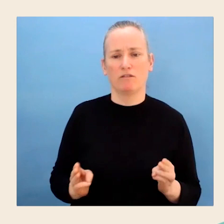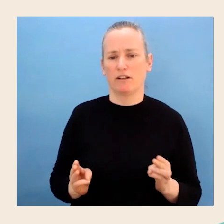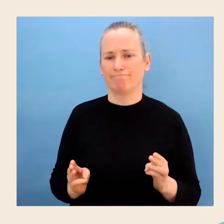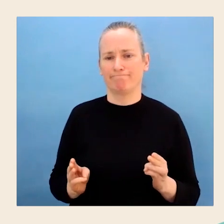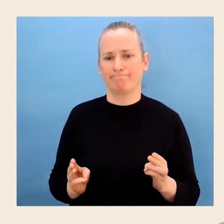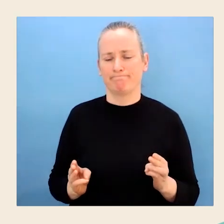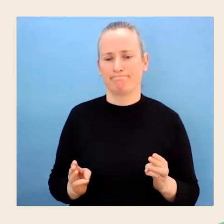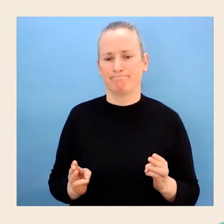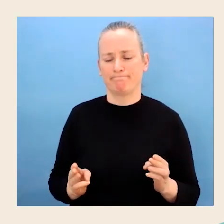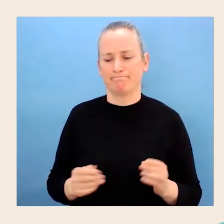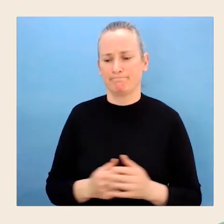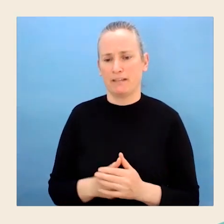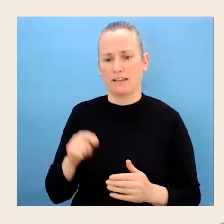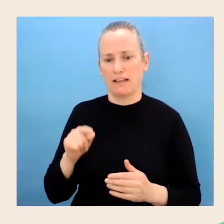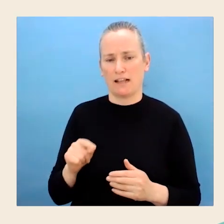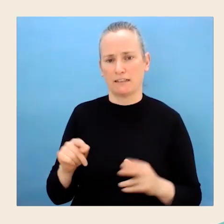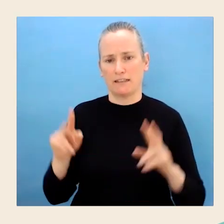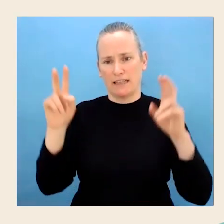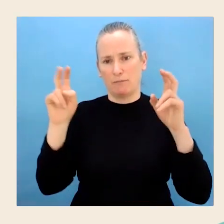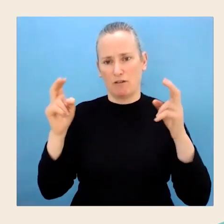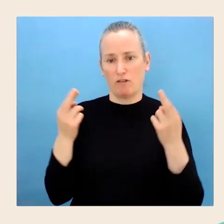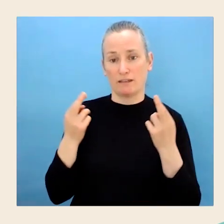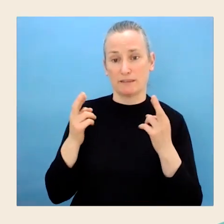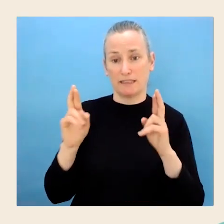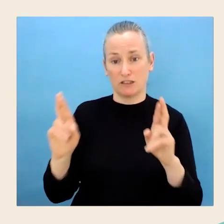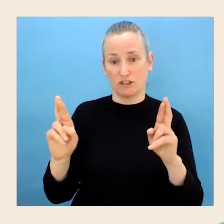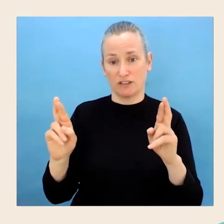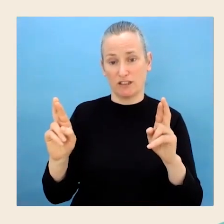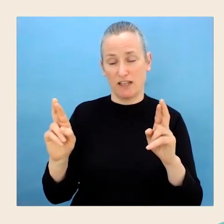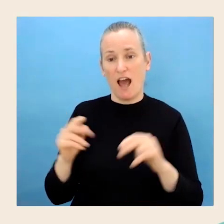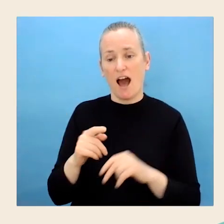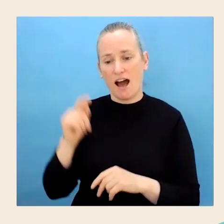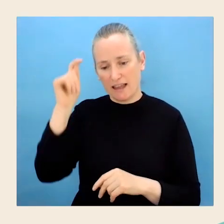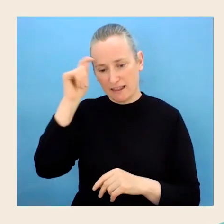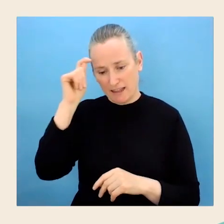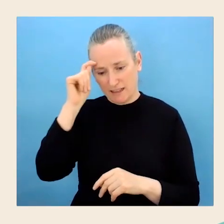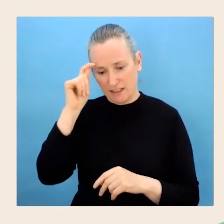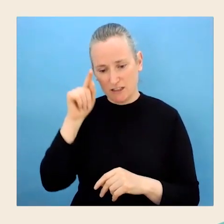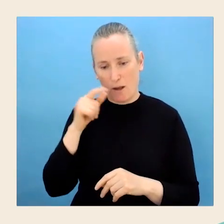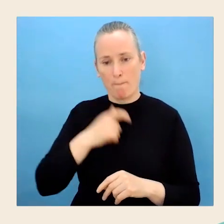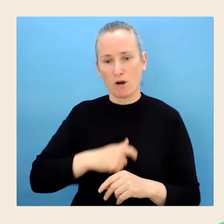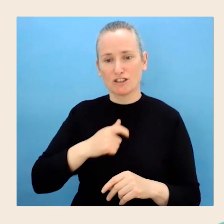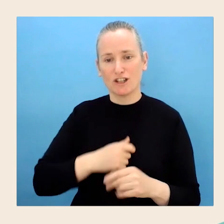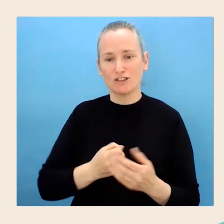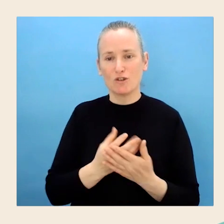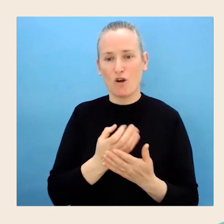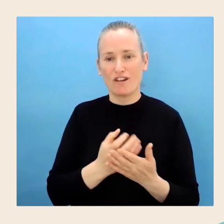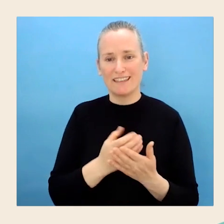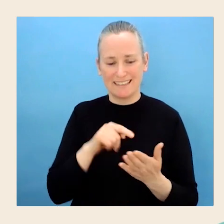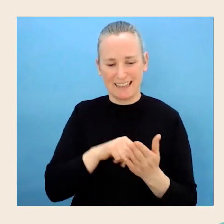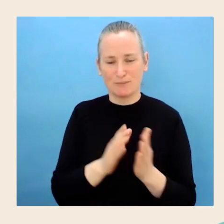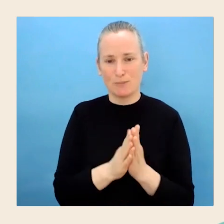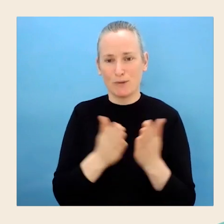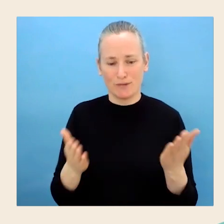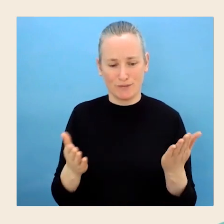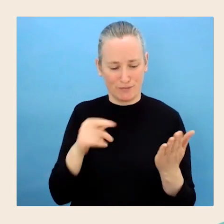I think that through the sharing of personal stories what the anthology does is to create an insight into all of these aspects of disability with generosity,